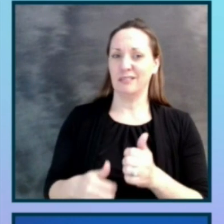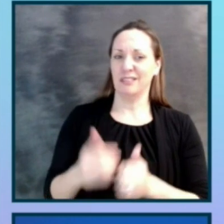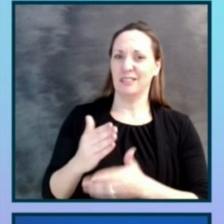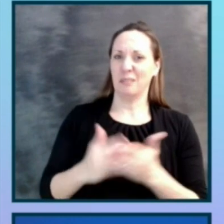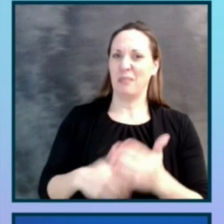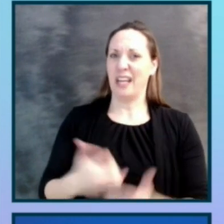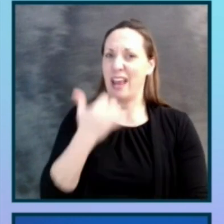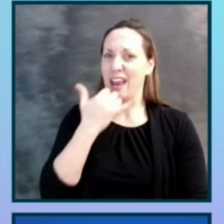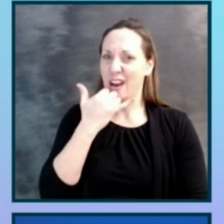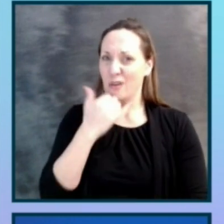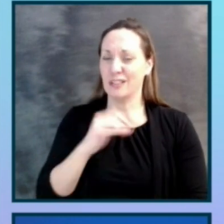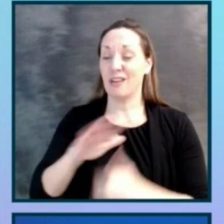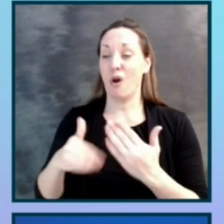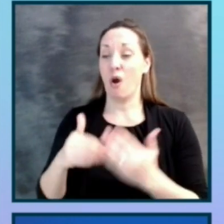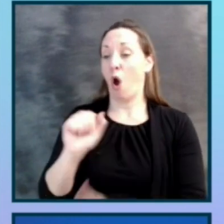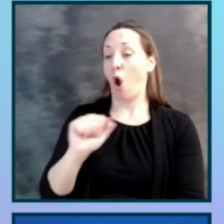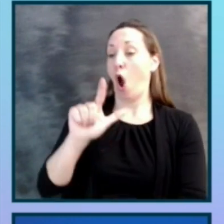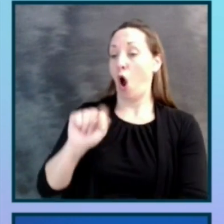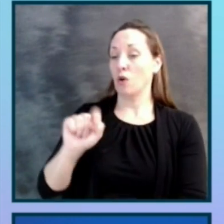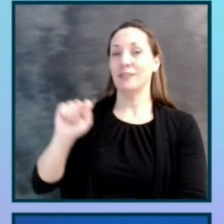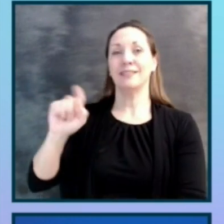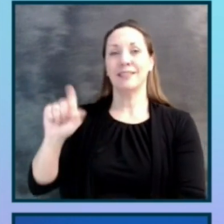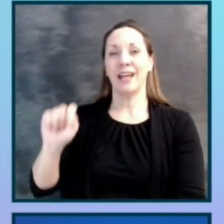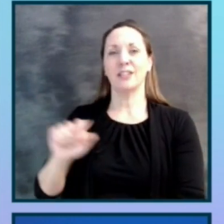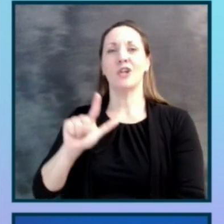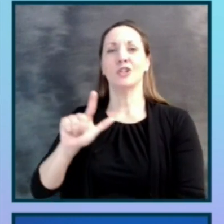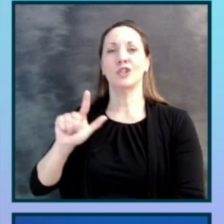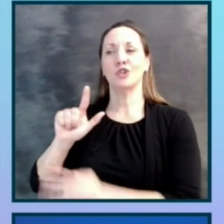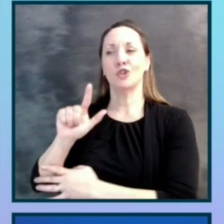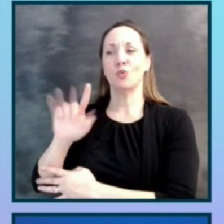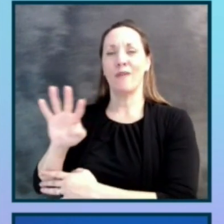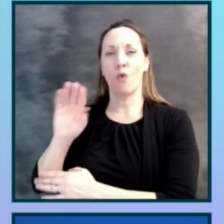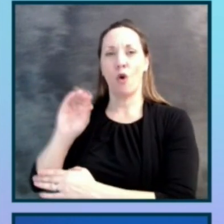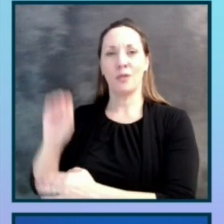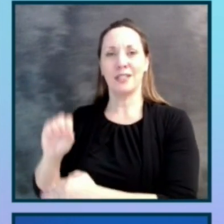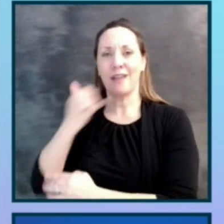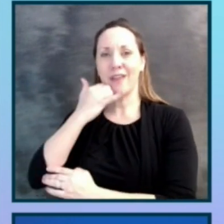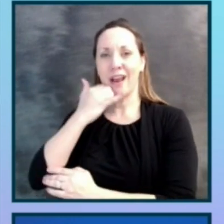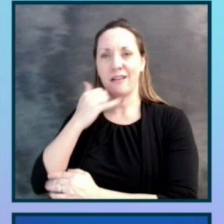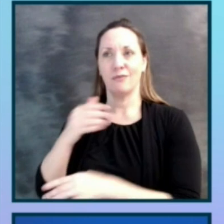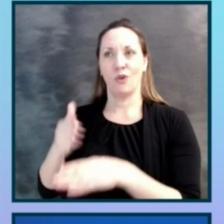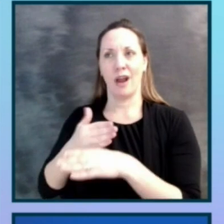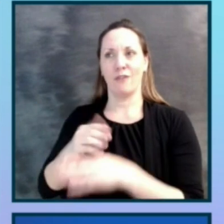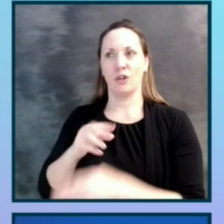And all texts, 24% had errors for an average of 2.7 errors per page.